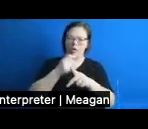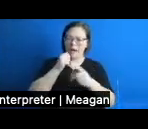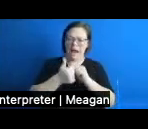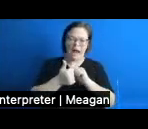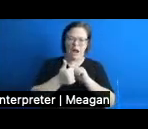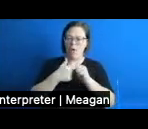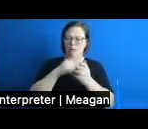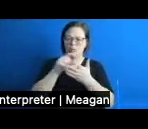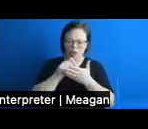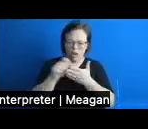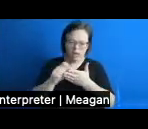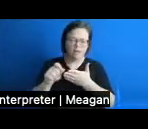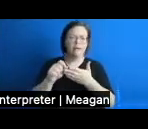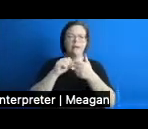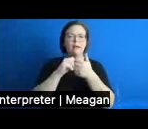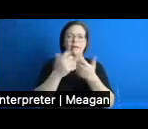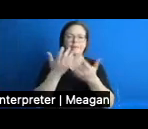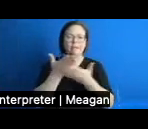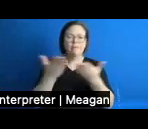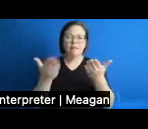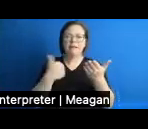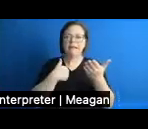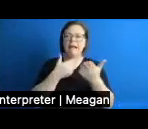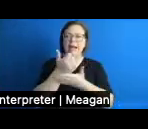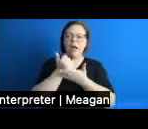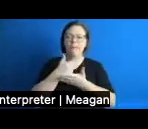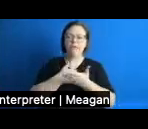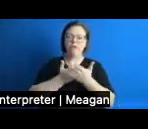writing and some of the things that helped me move through writing the poems that make that